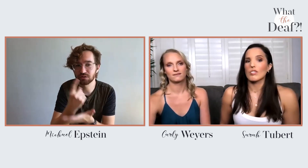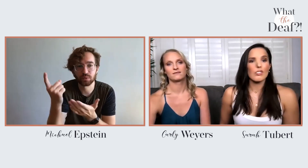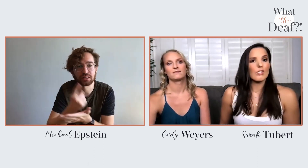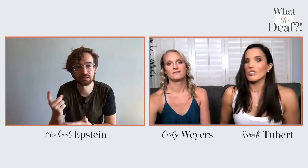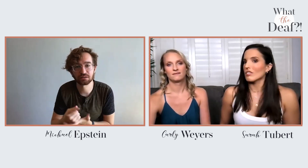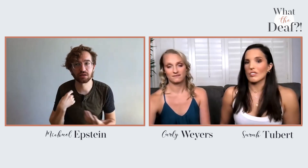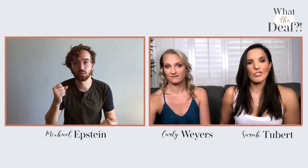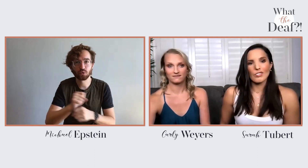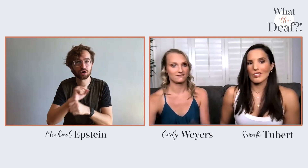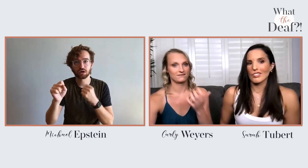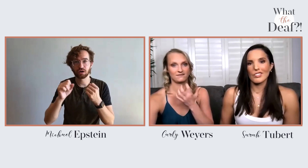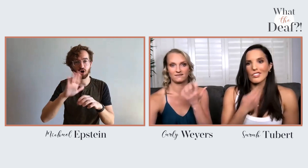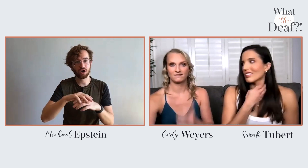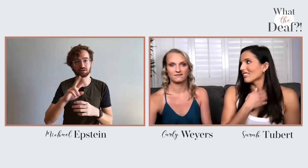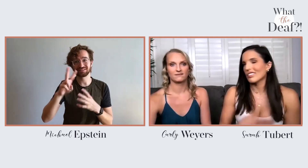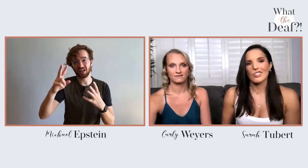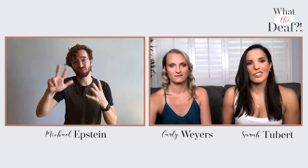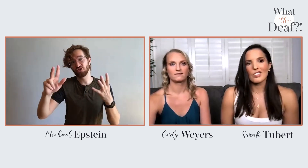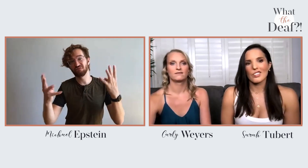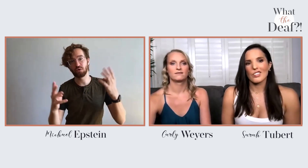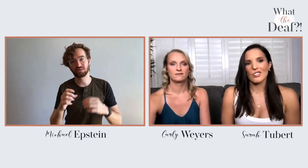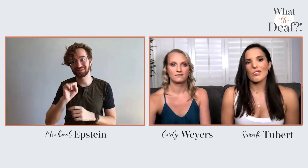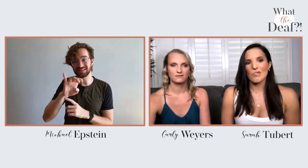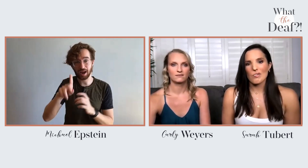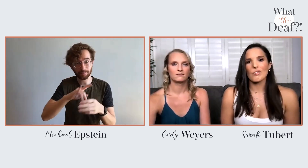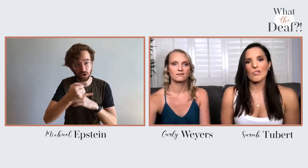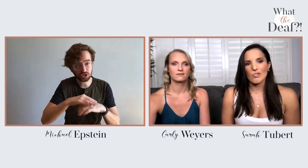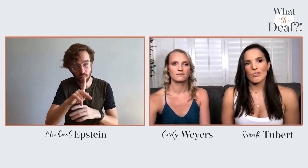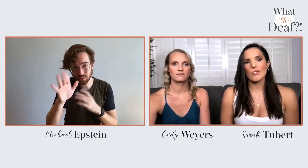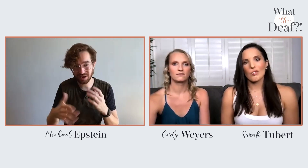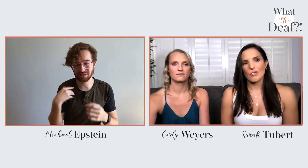I work on a second, third, fourth side job part-time.